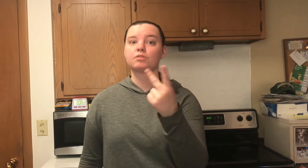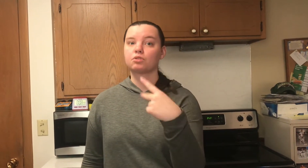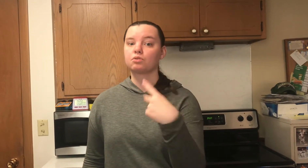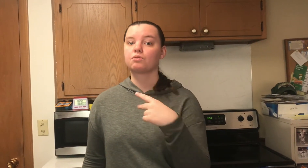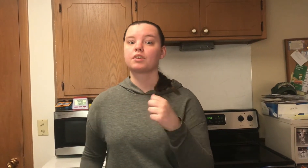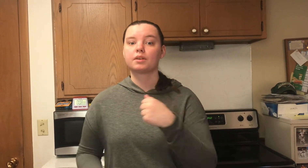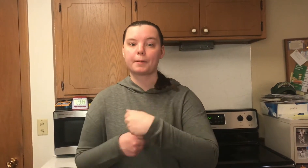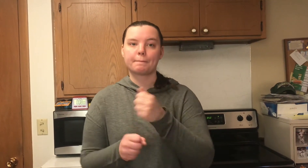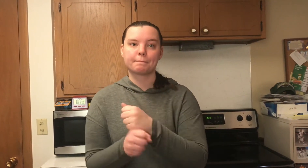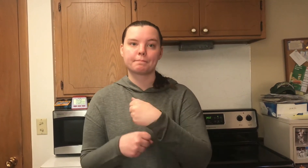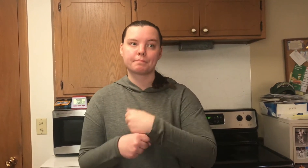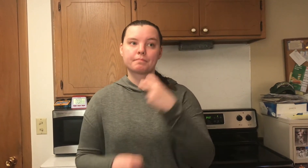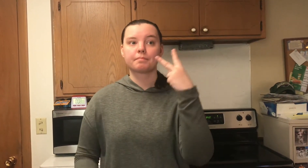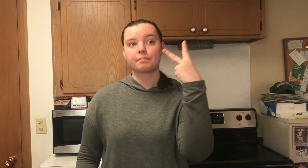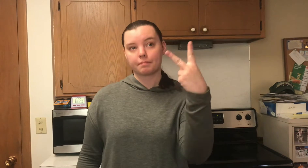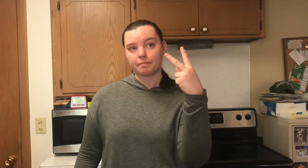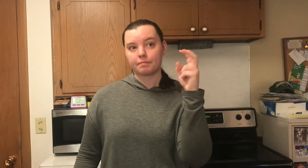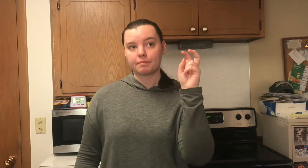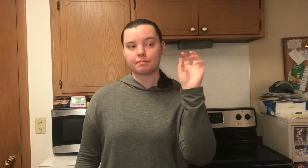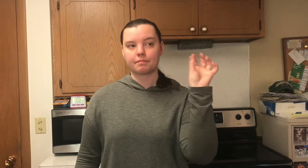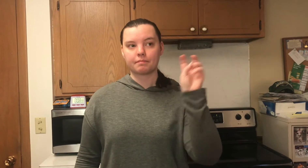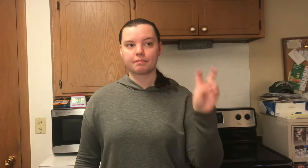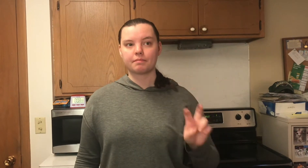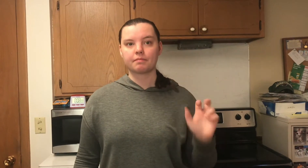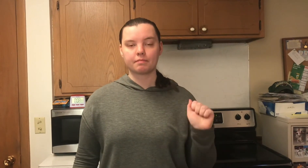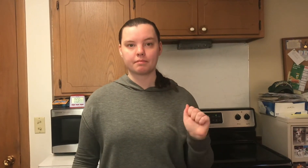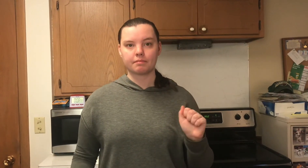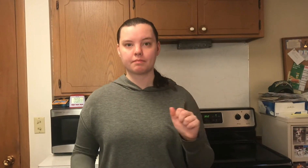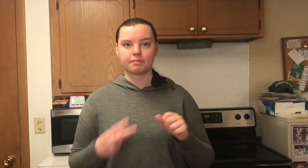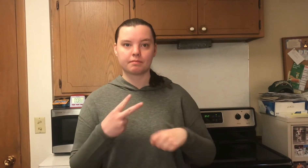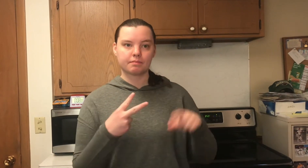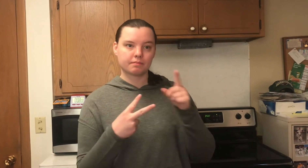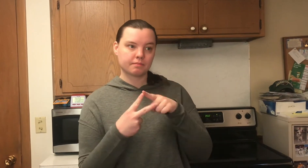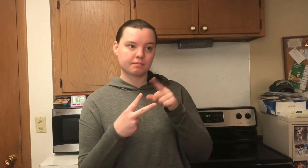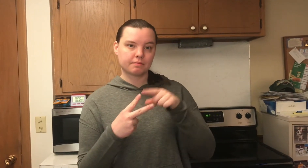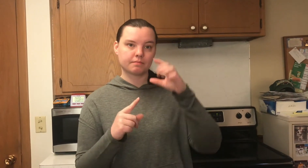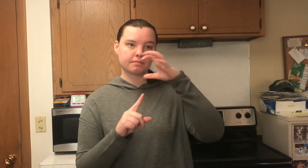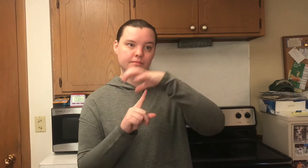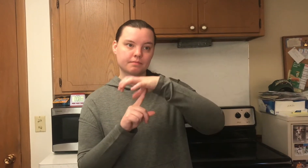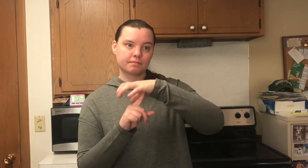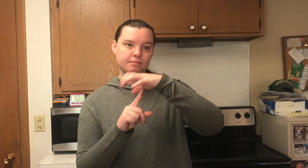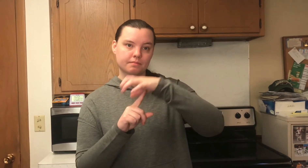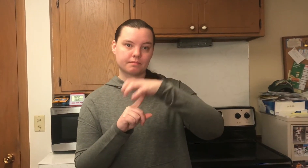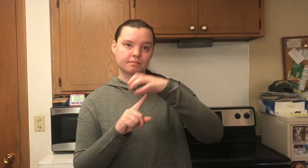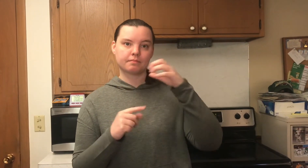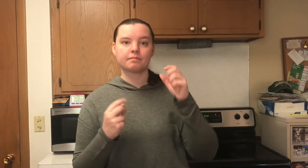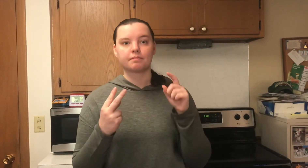So we’re making one of each: one mushroom...